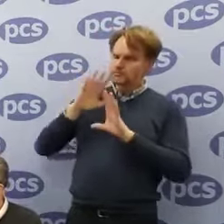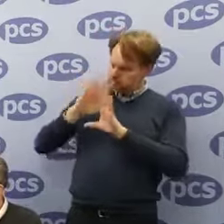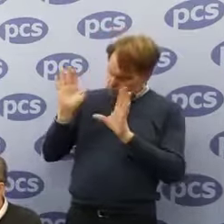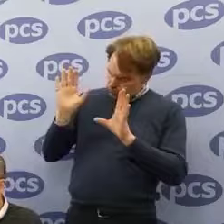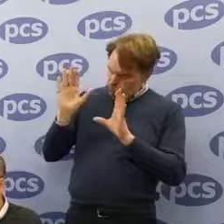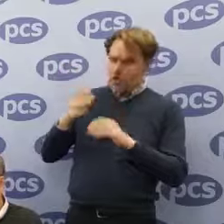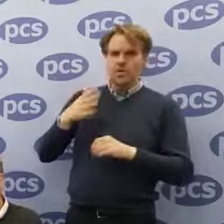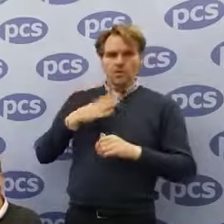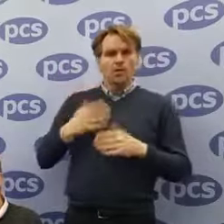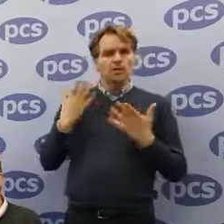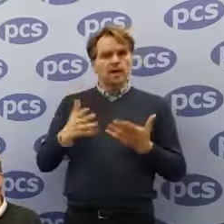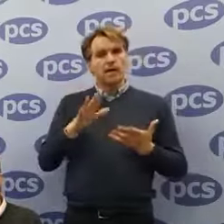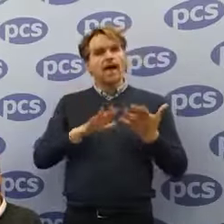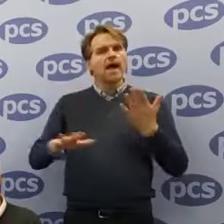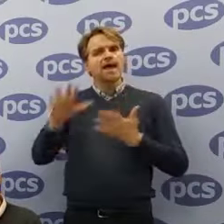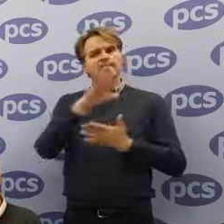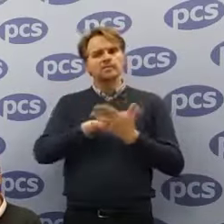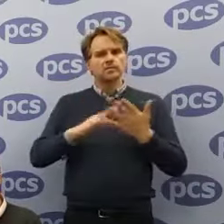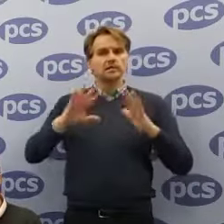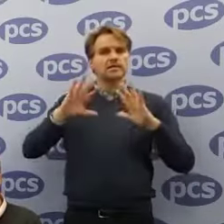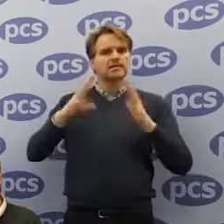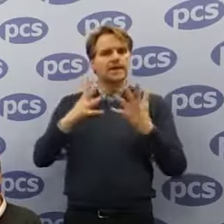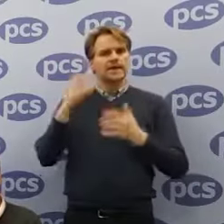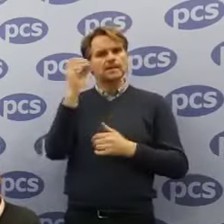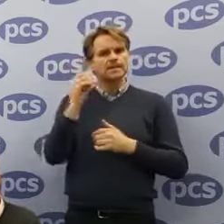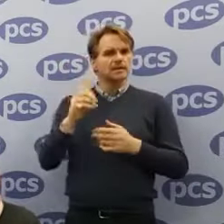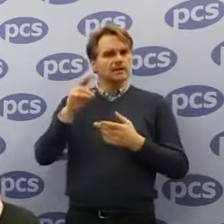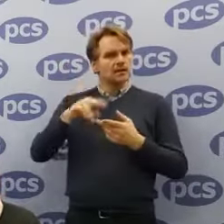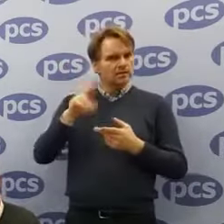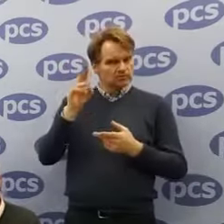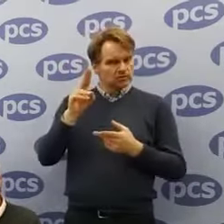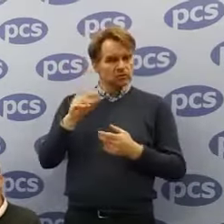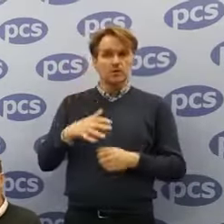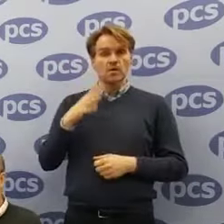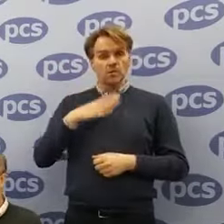10% pay rise and we want the government to have to give the funding that allows